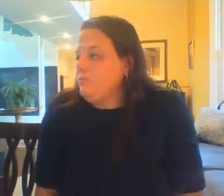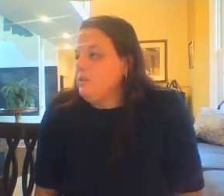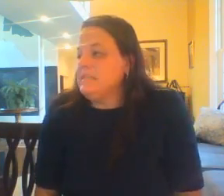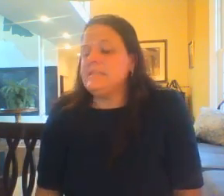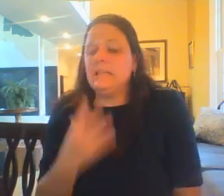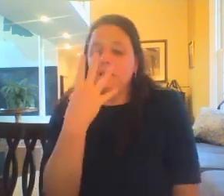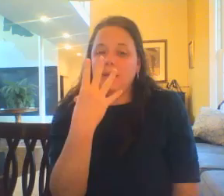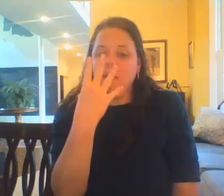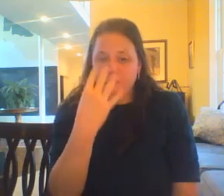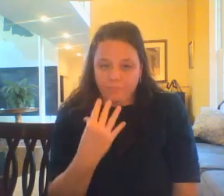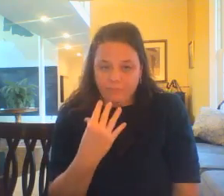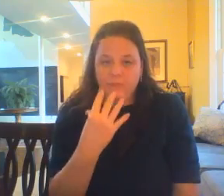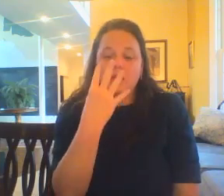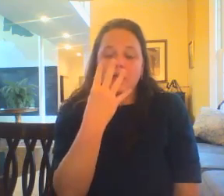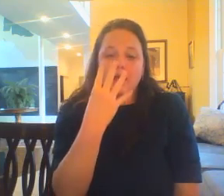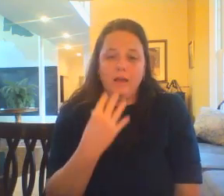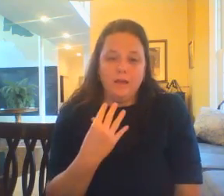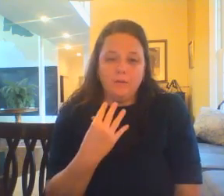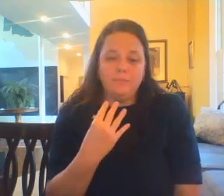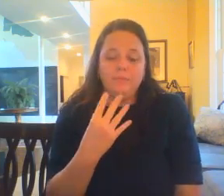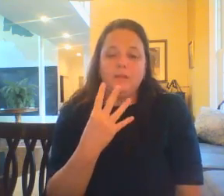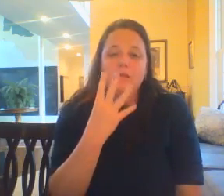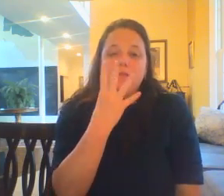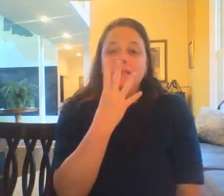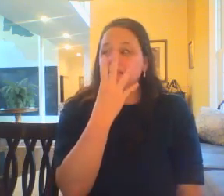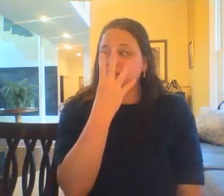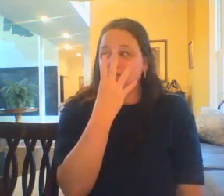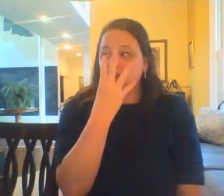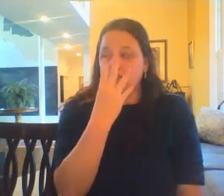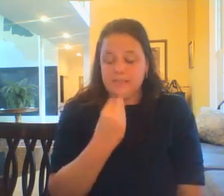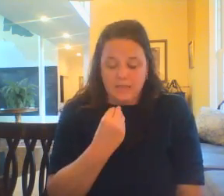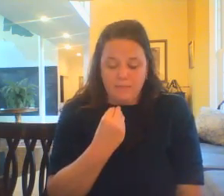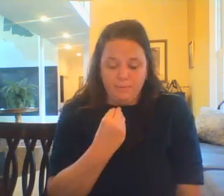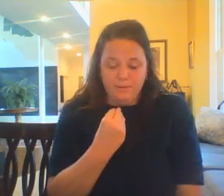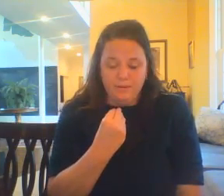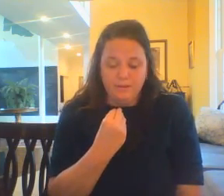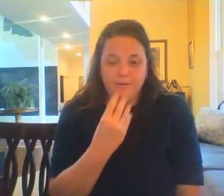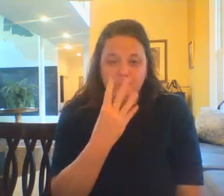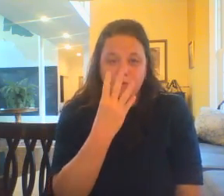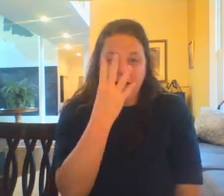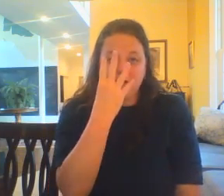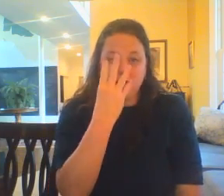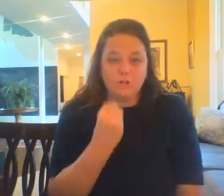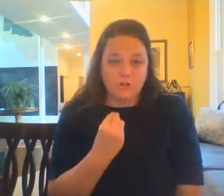sleepy